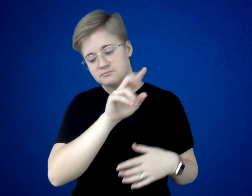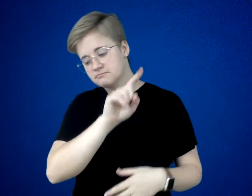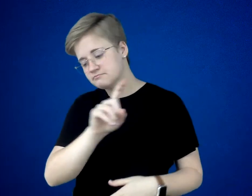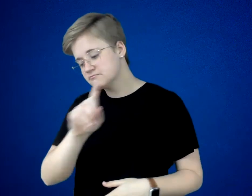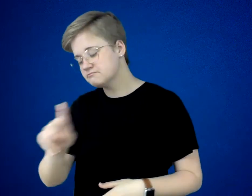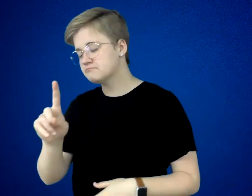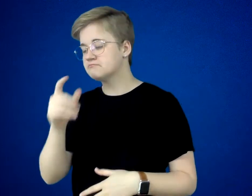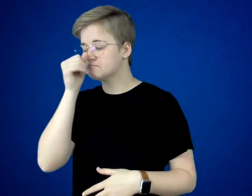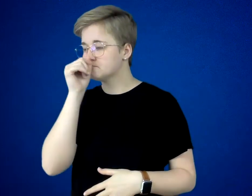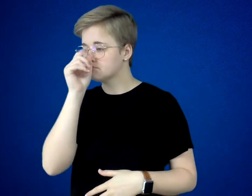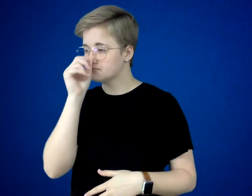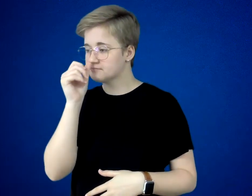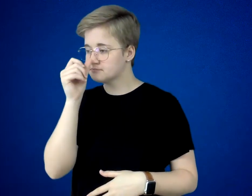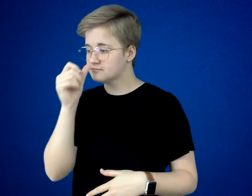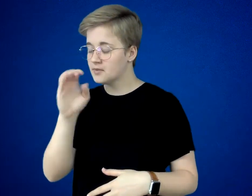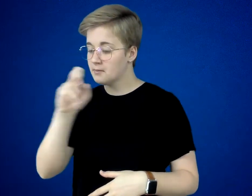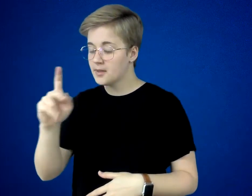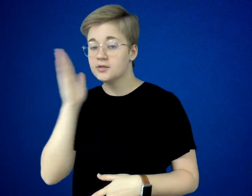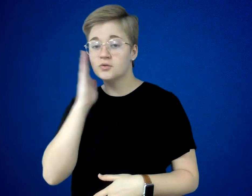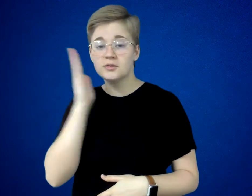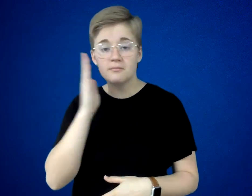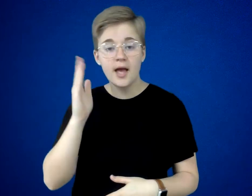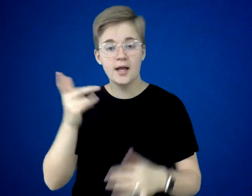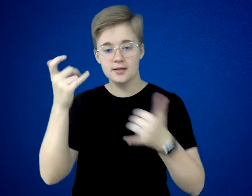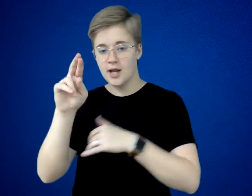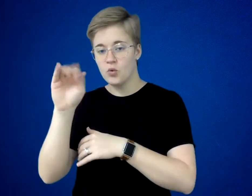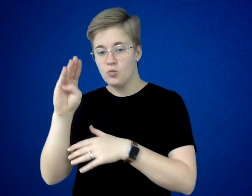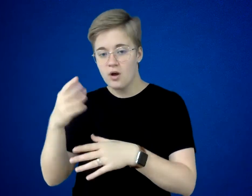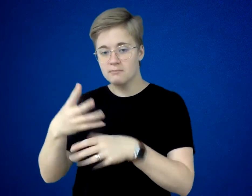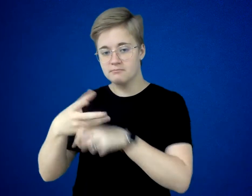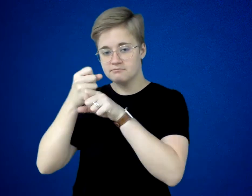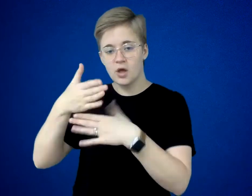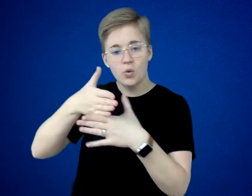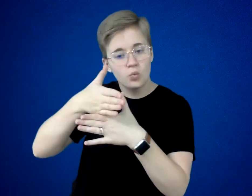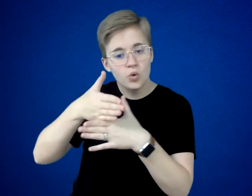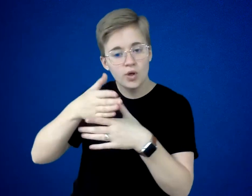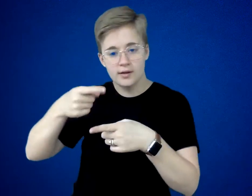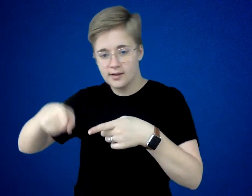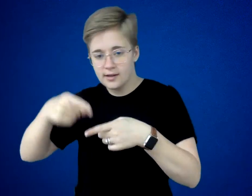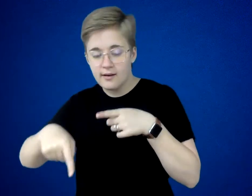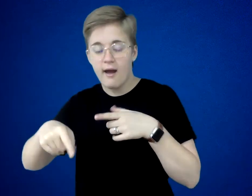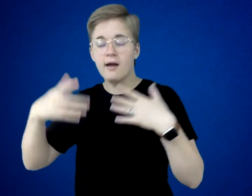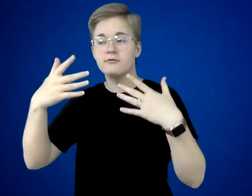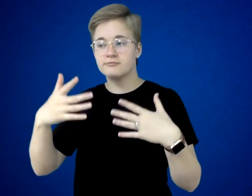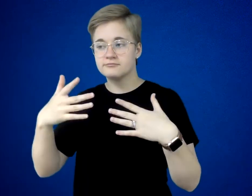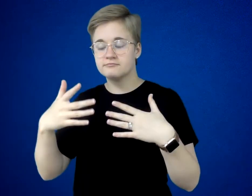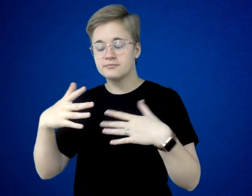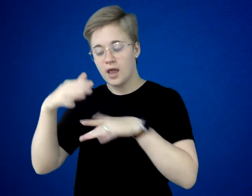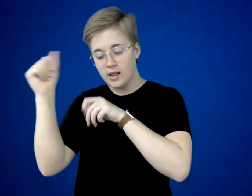his knife. As he left the room, his father was still standing at the locked gun case, staring